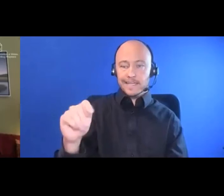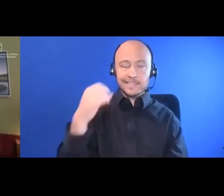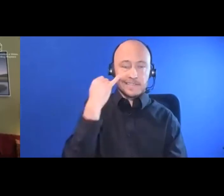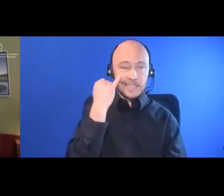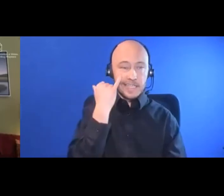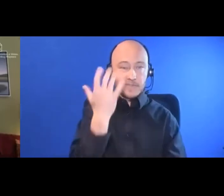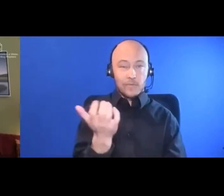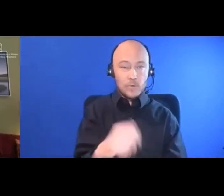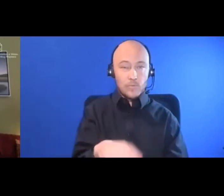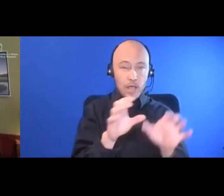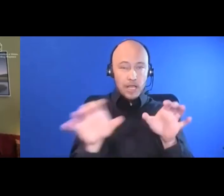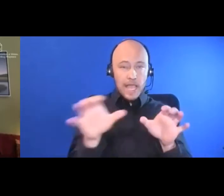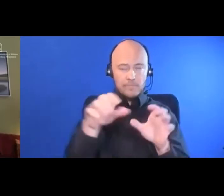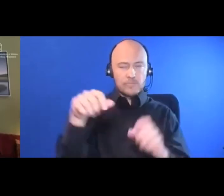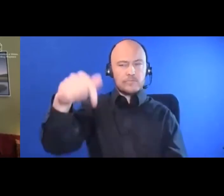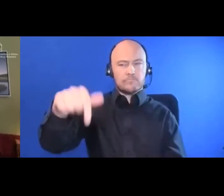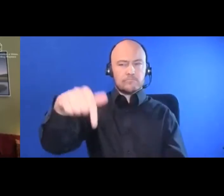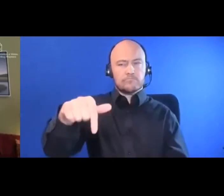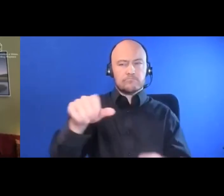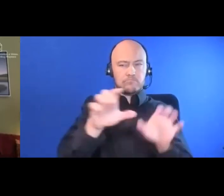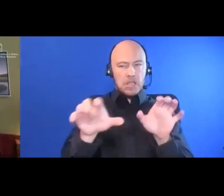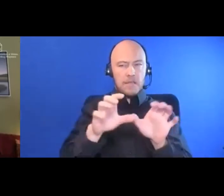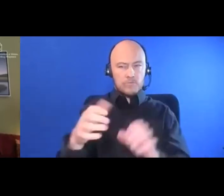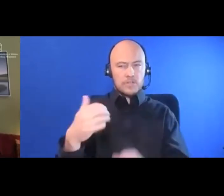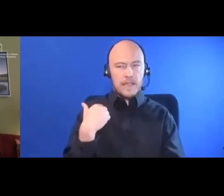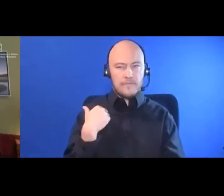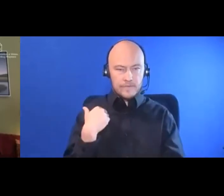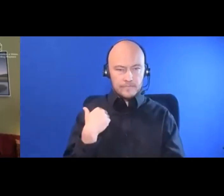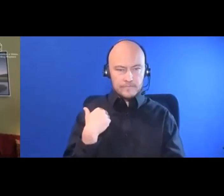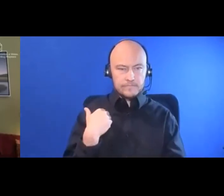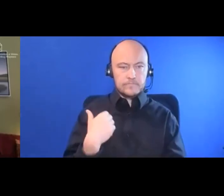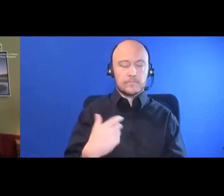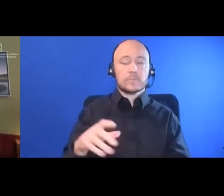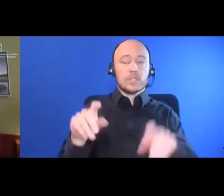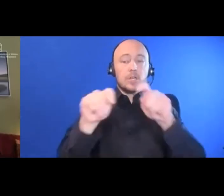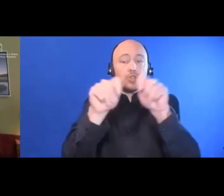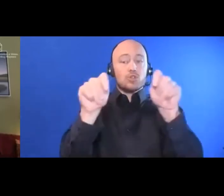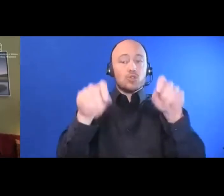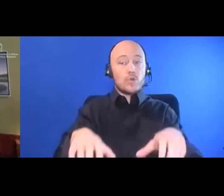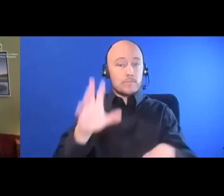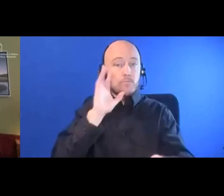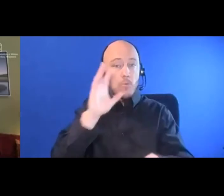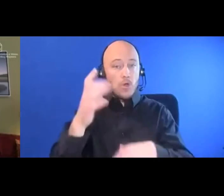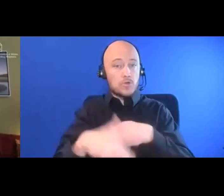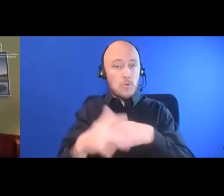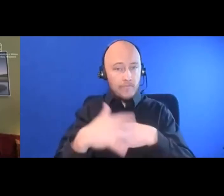from your browser in the event description. A transcript of the event will be available for on-demand viewing.